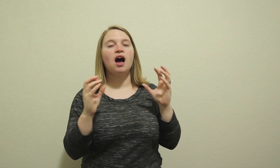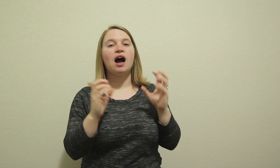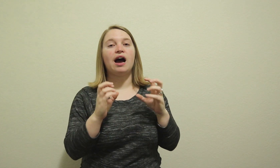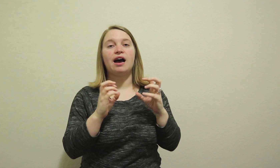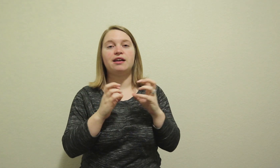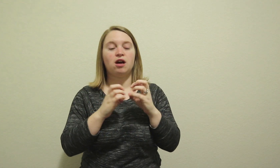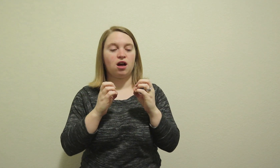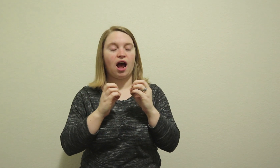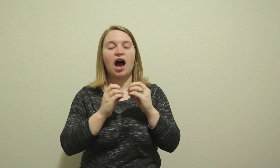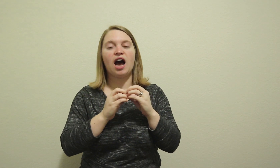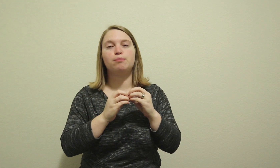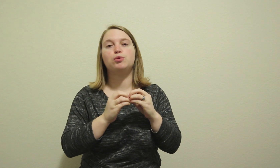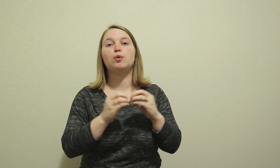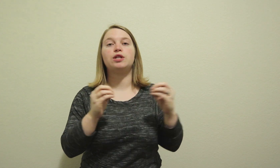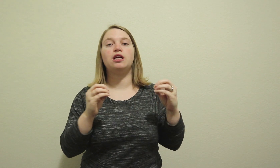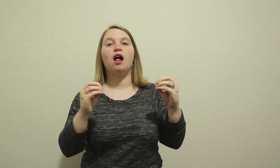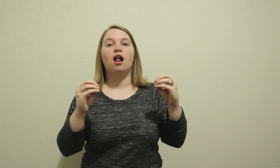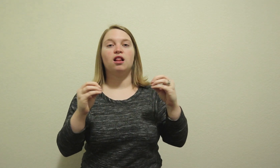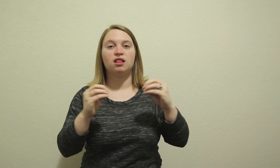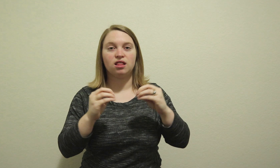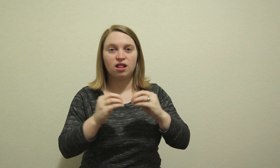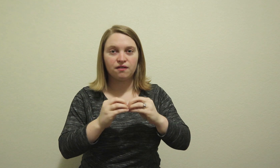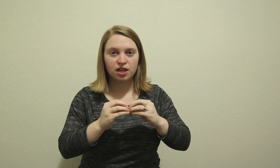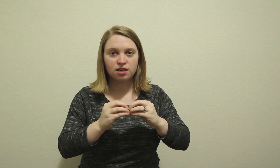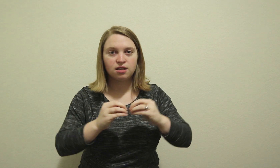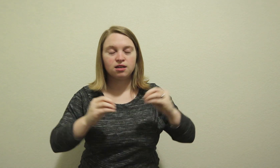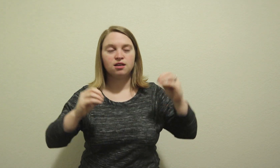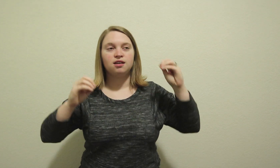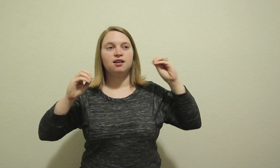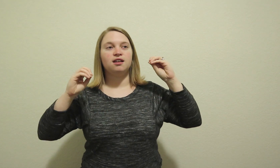I absolutely love it